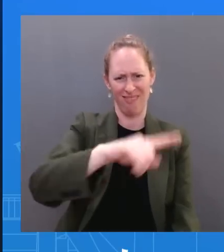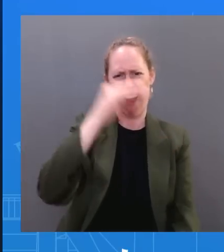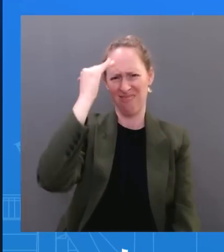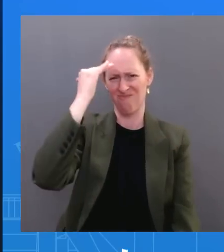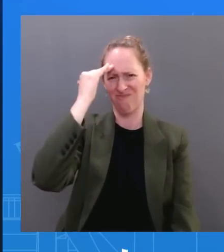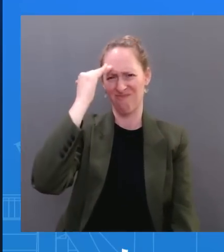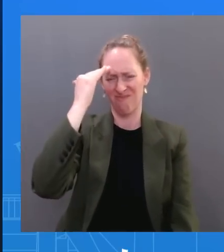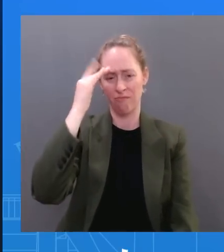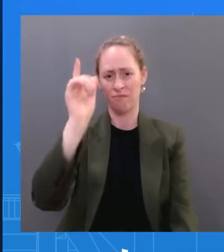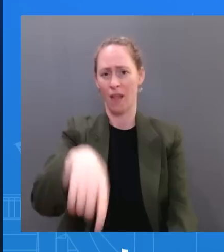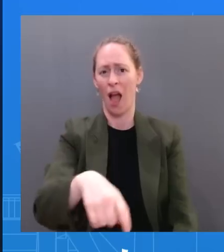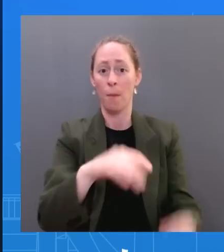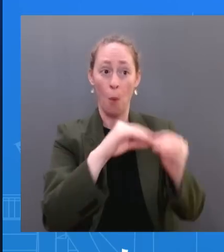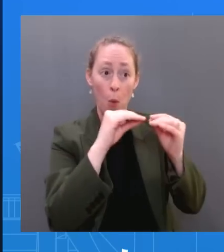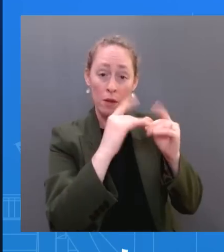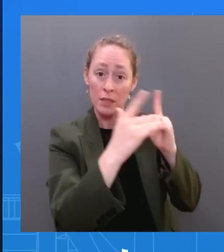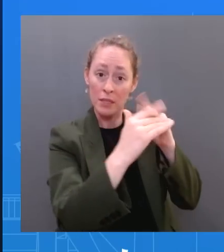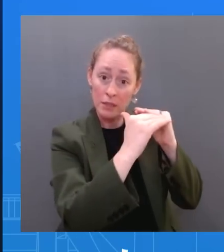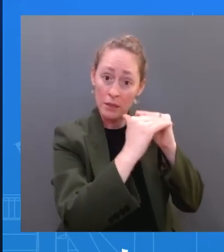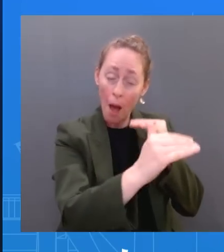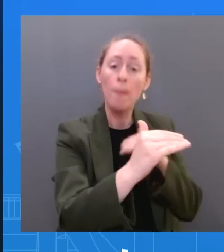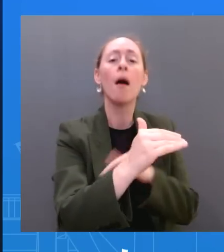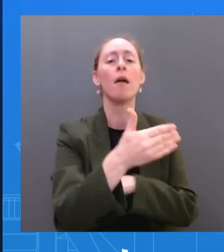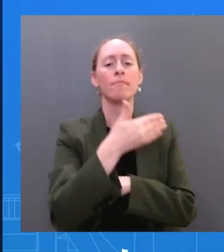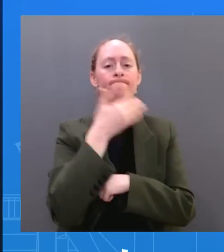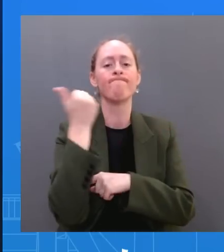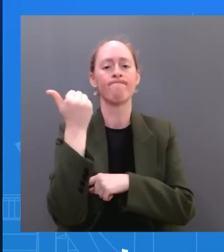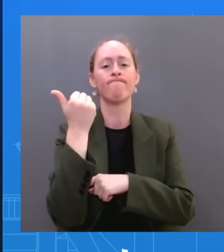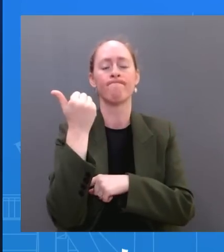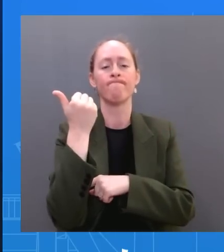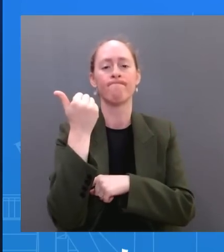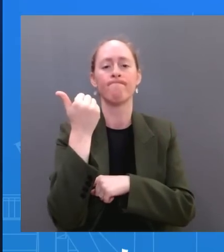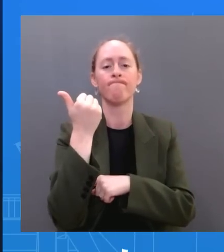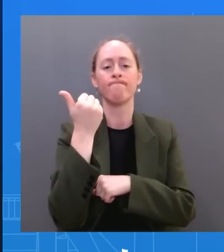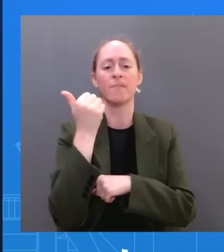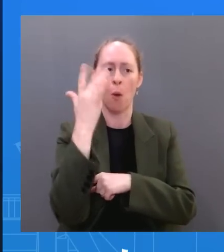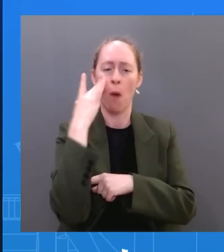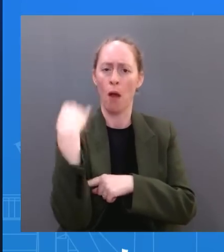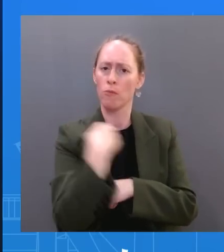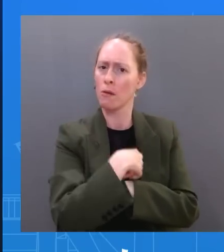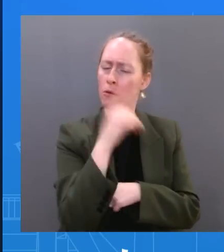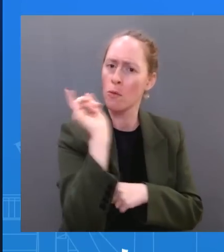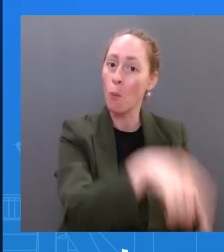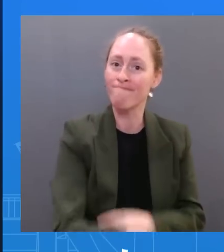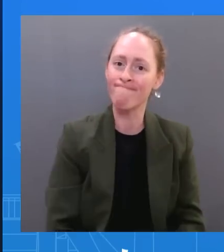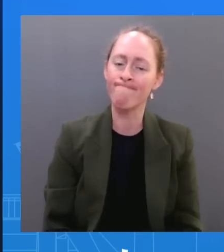And that's why we're going to the Middle East. Yes. The Press: Thank you, Jake. Two questions. One, will the President be photographed shaking hands